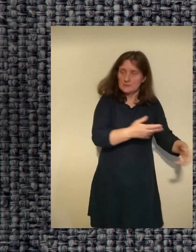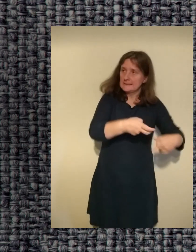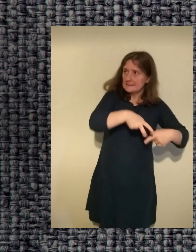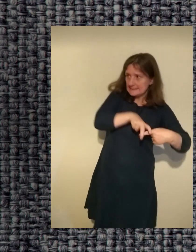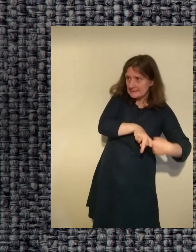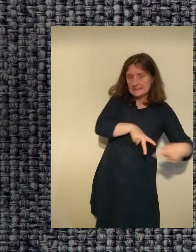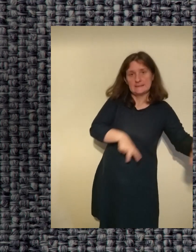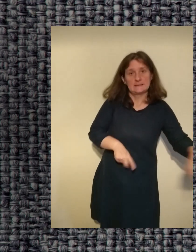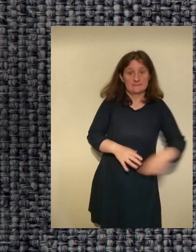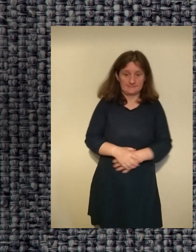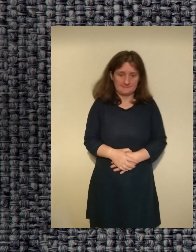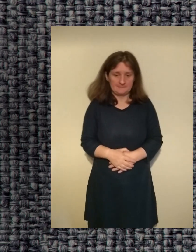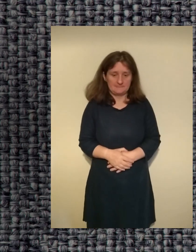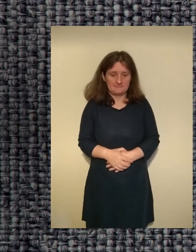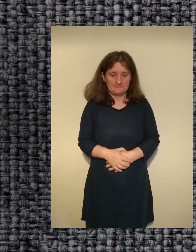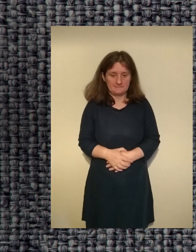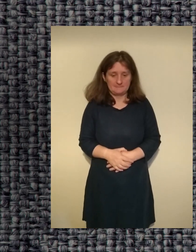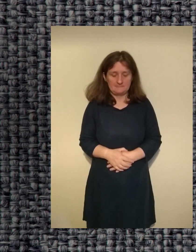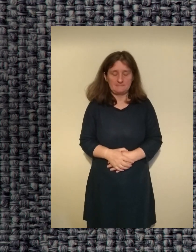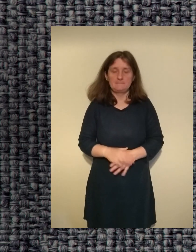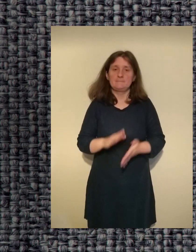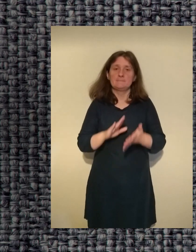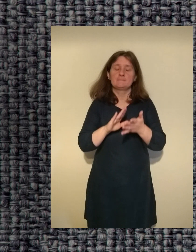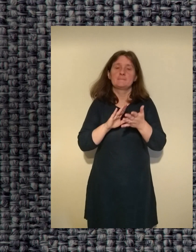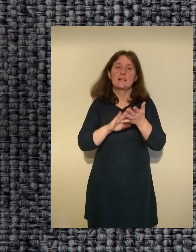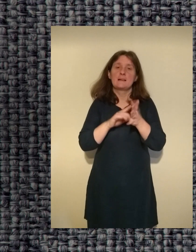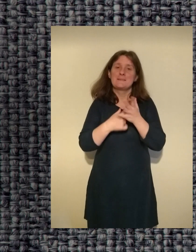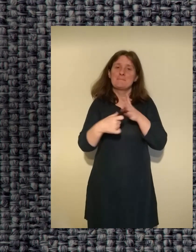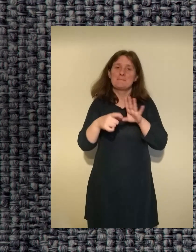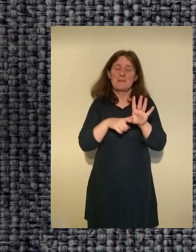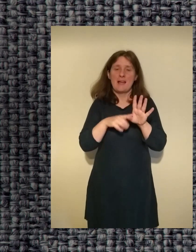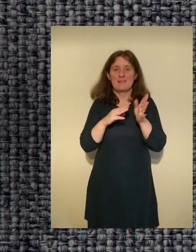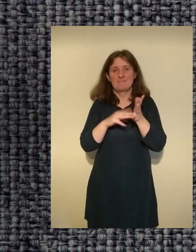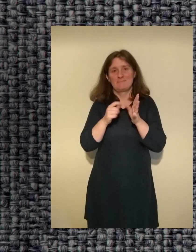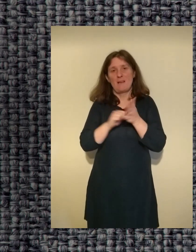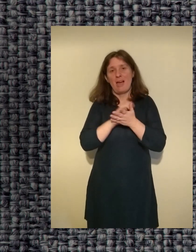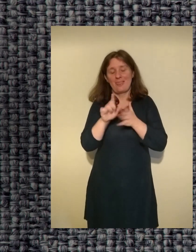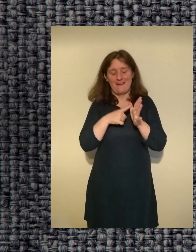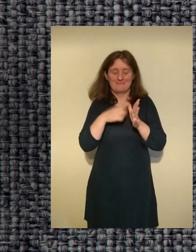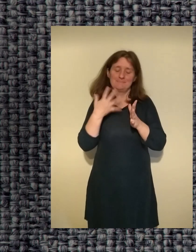on the edge of his stone tomb.”